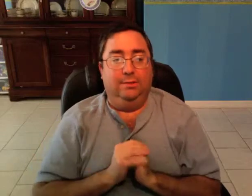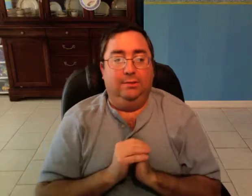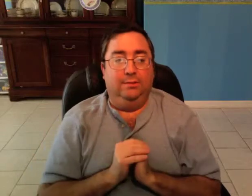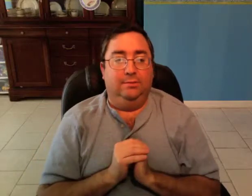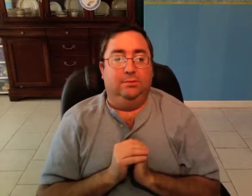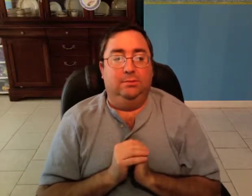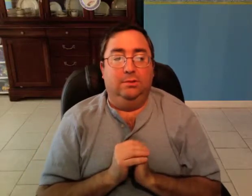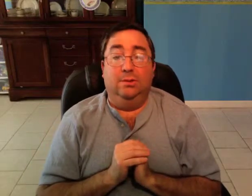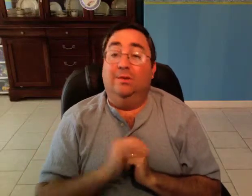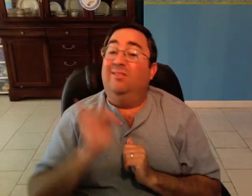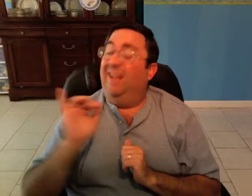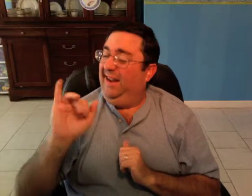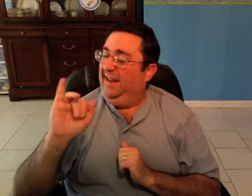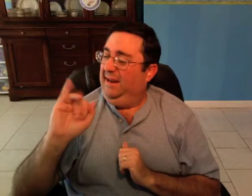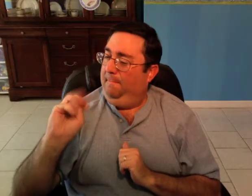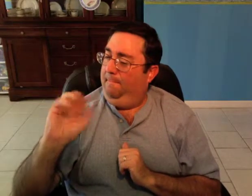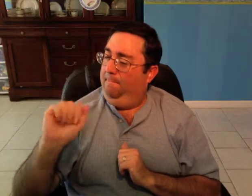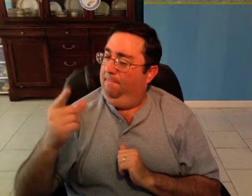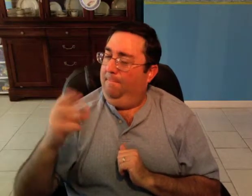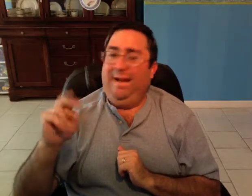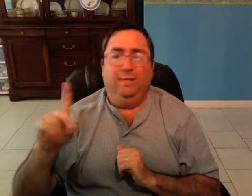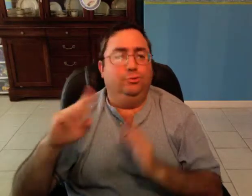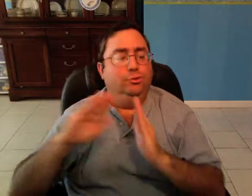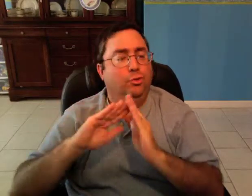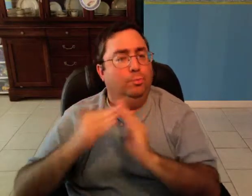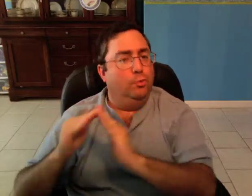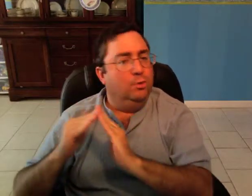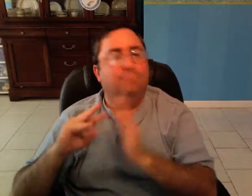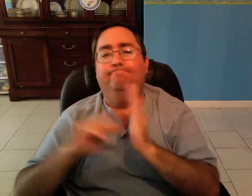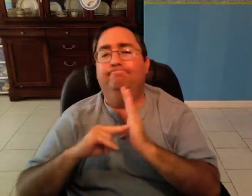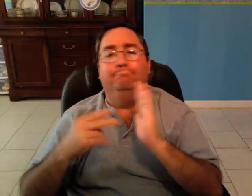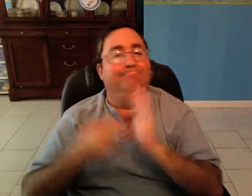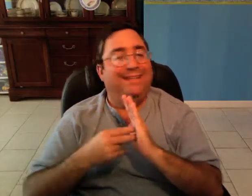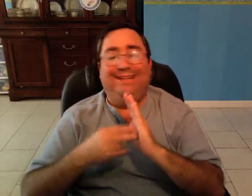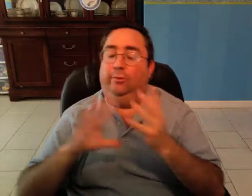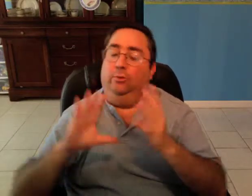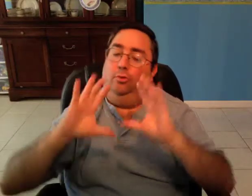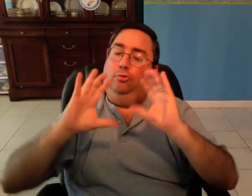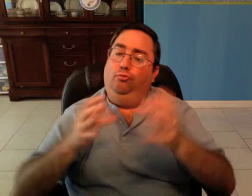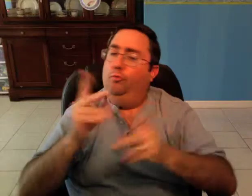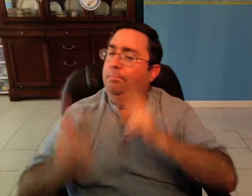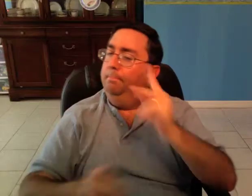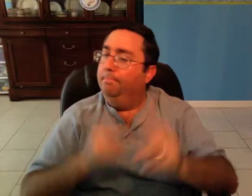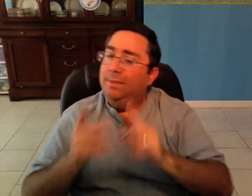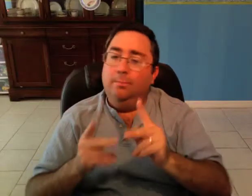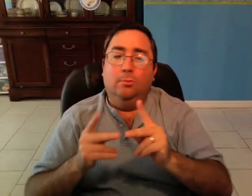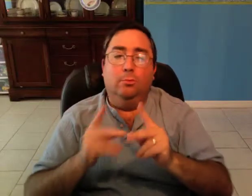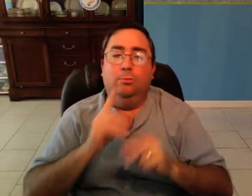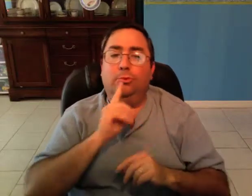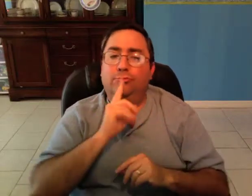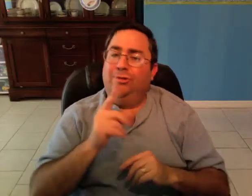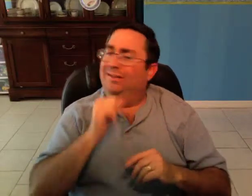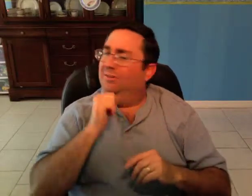"Imagined community" refers to a group of people that don't really have